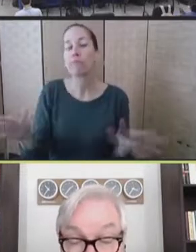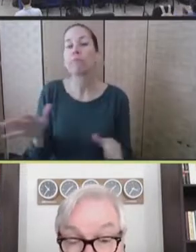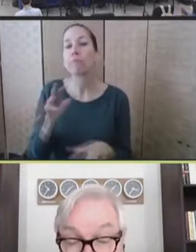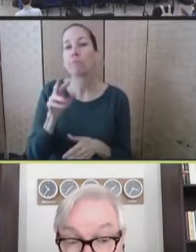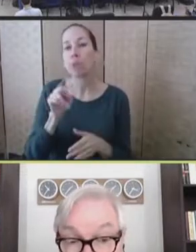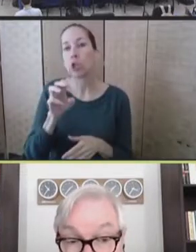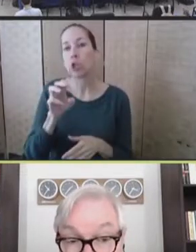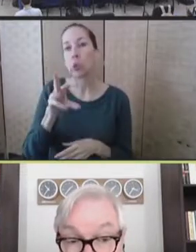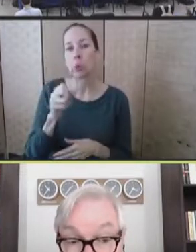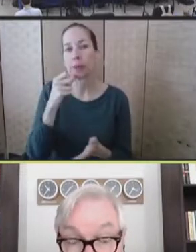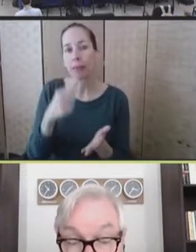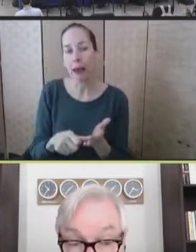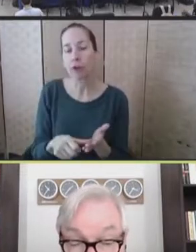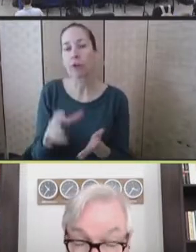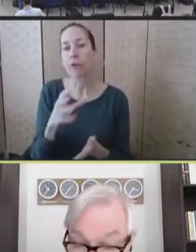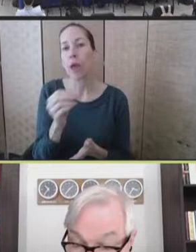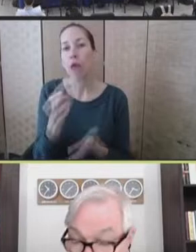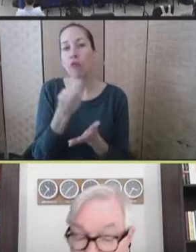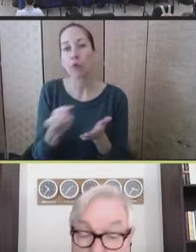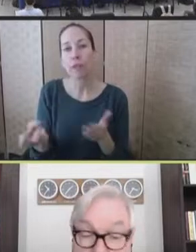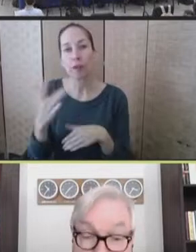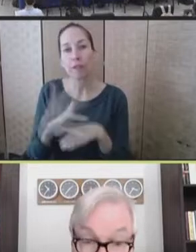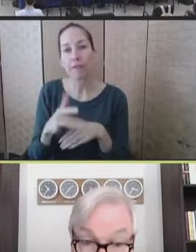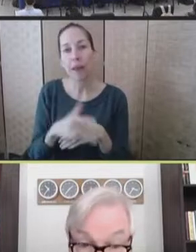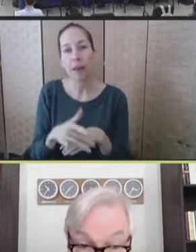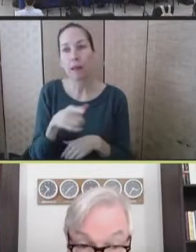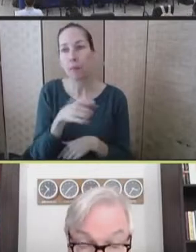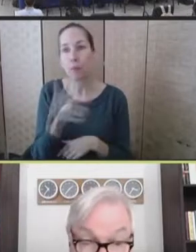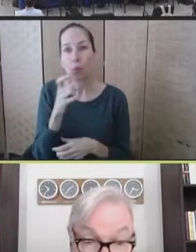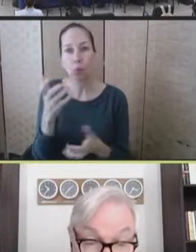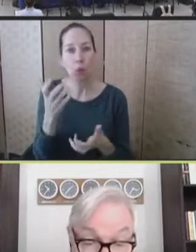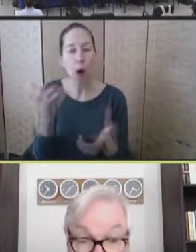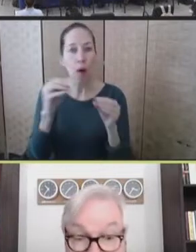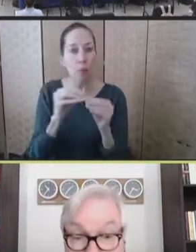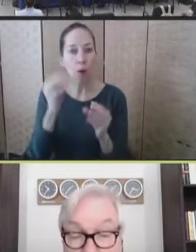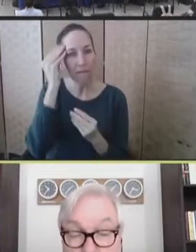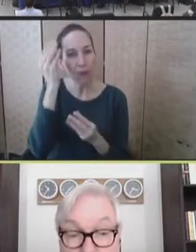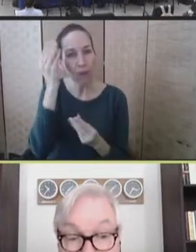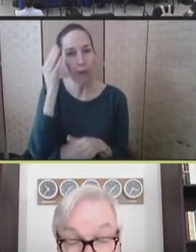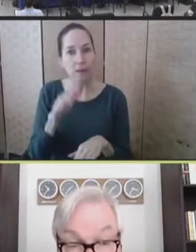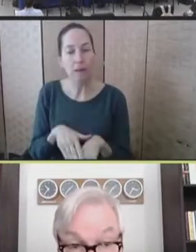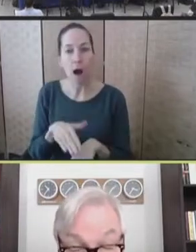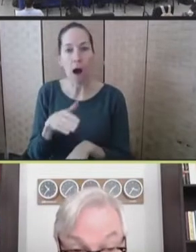to anyone who wants more information on influenza vaccines. Next slide.